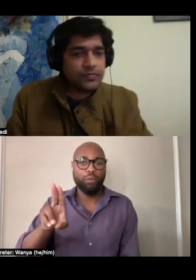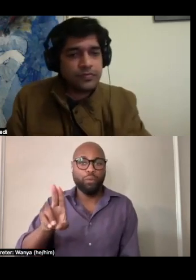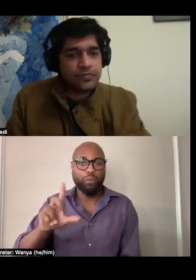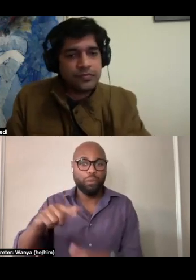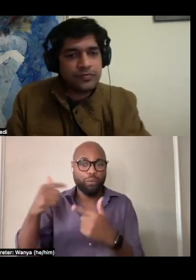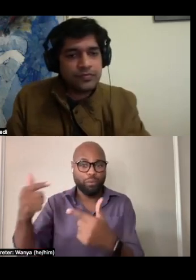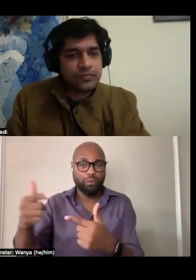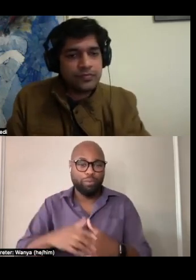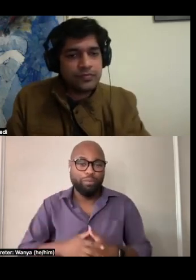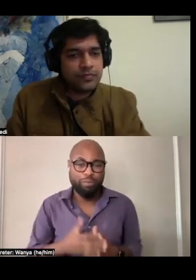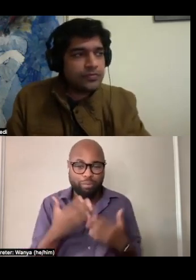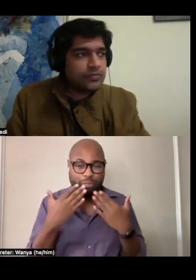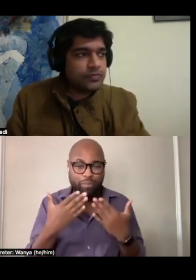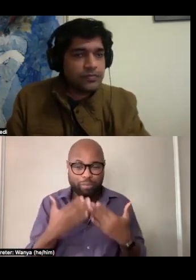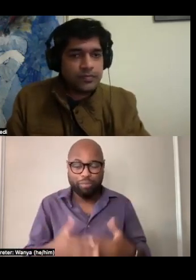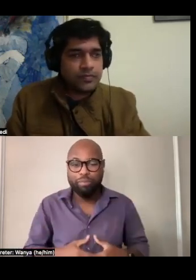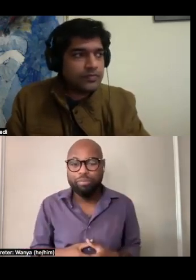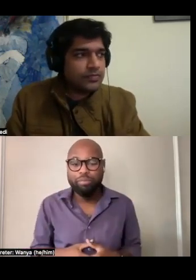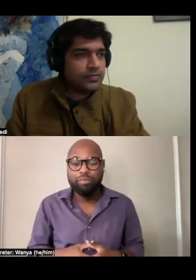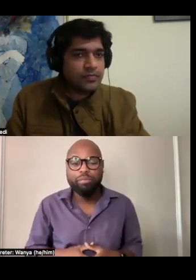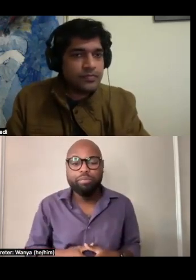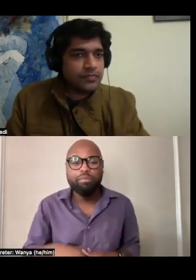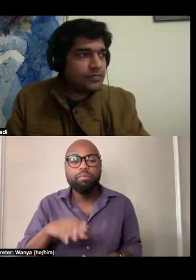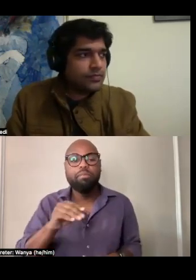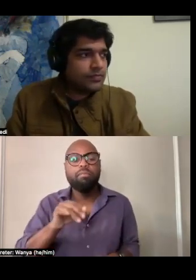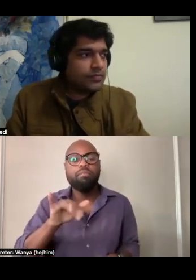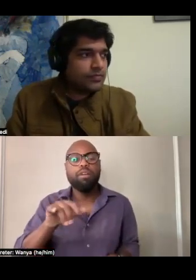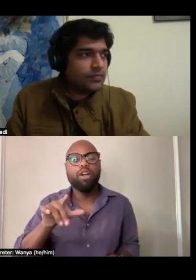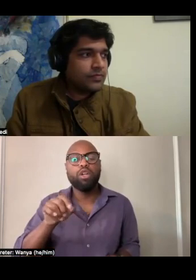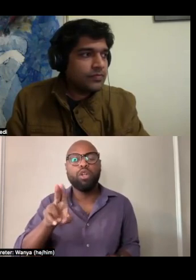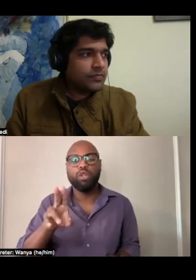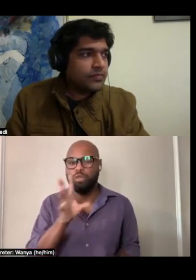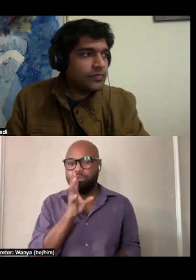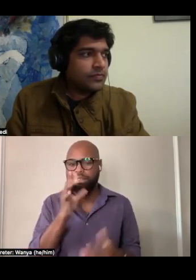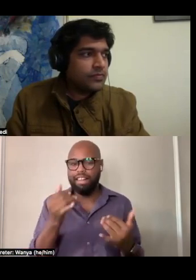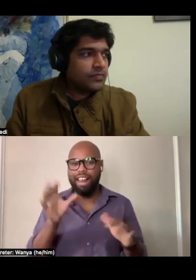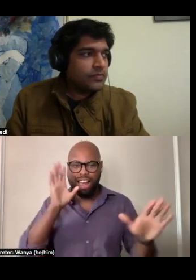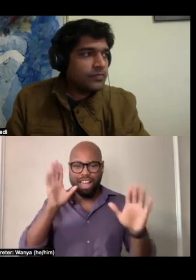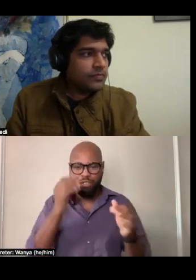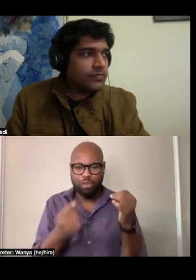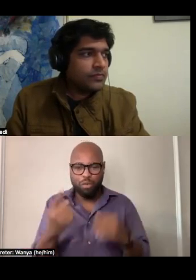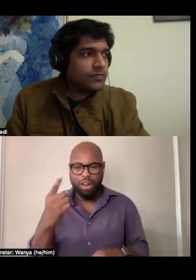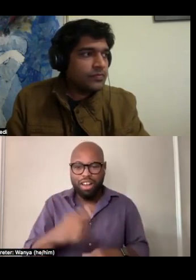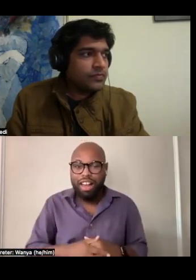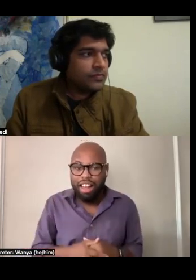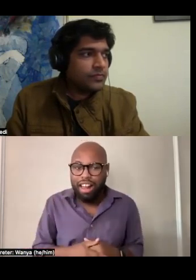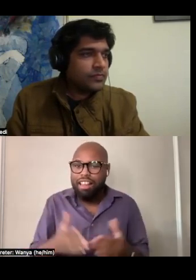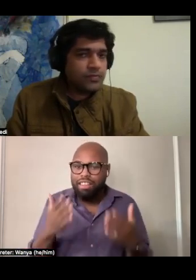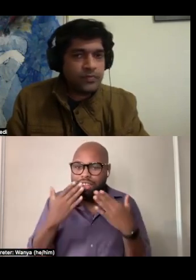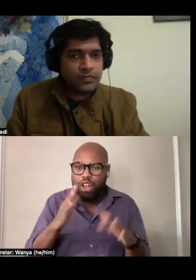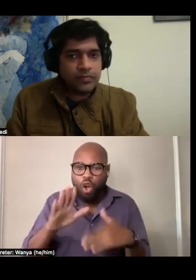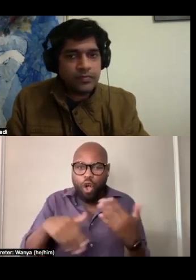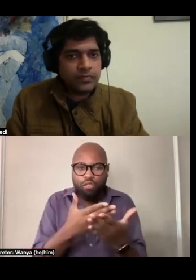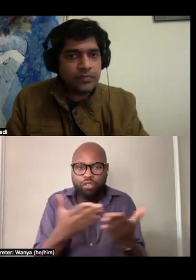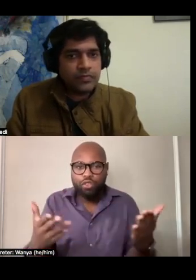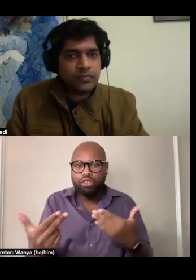Hi everybody. This is Mary Lou Breslin. And thank you all for joining us today.